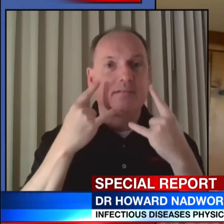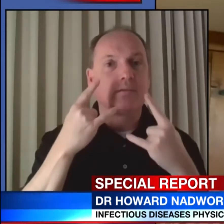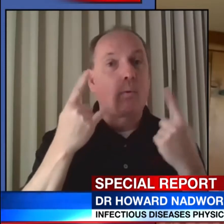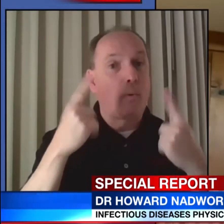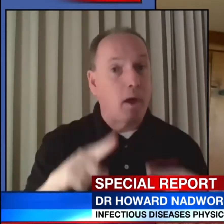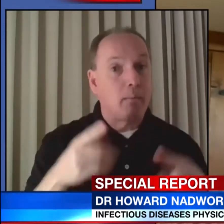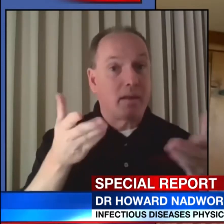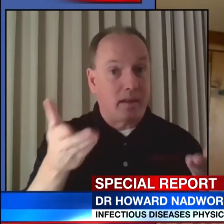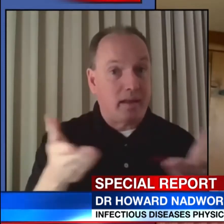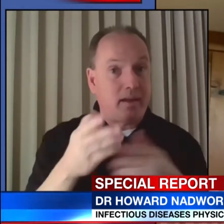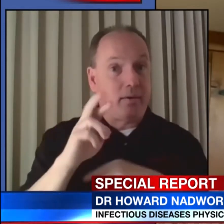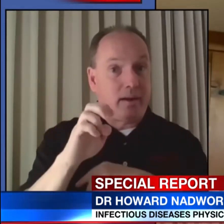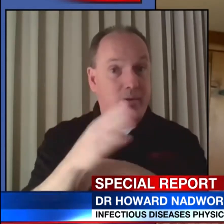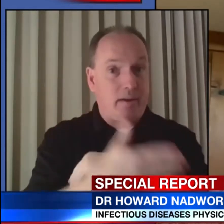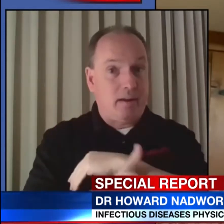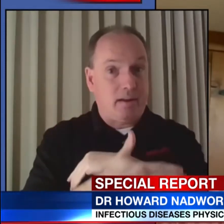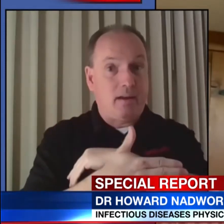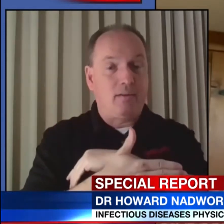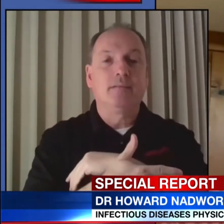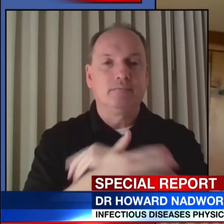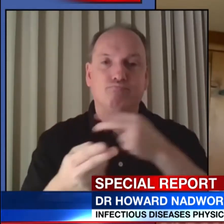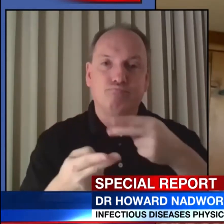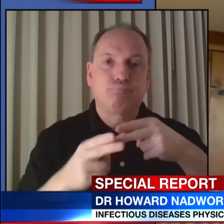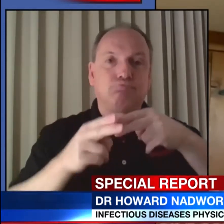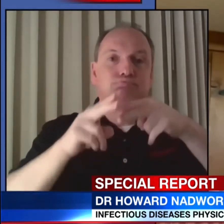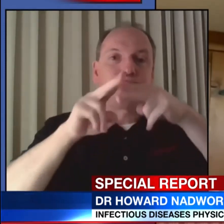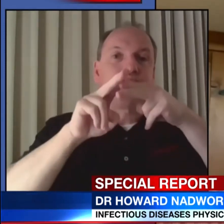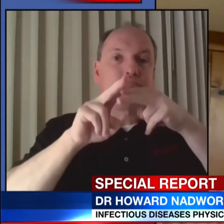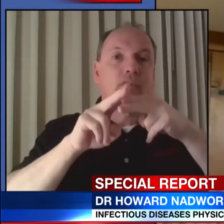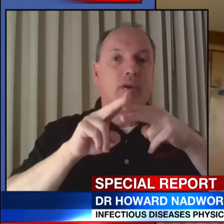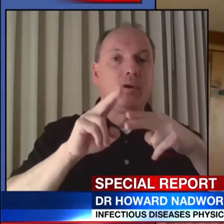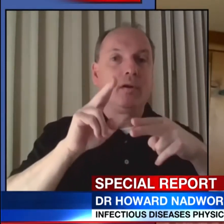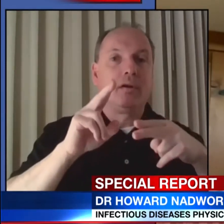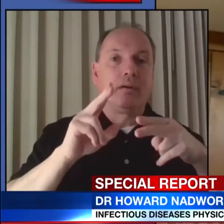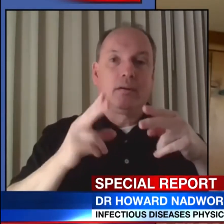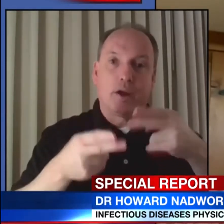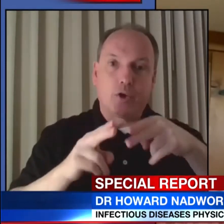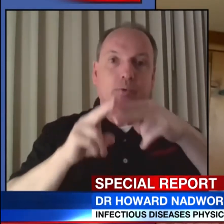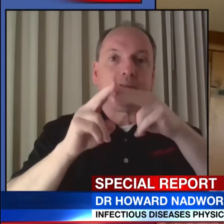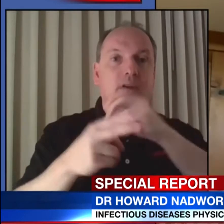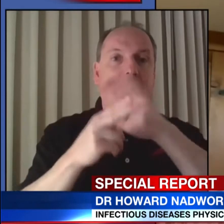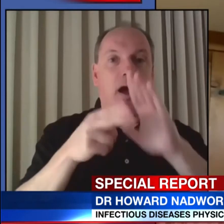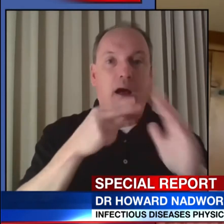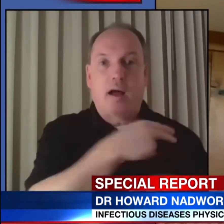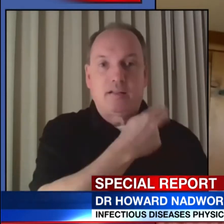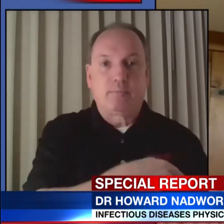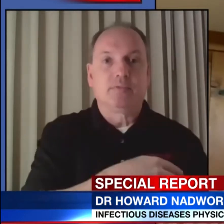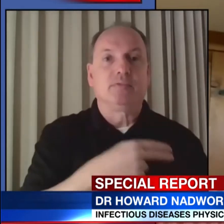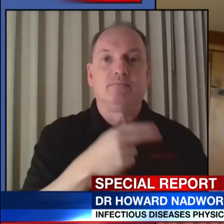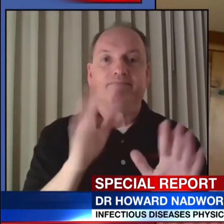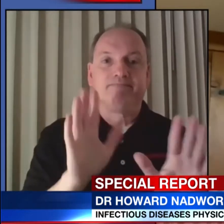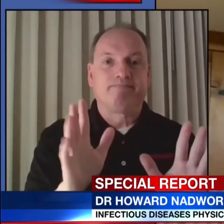MORE GROUP EVENTS AND FEWER PEOPLE WEARING MASKS THAT WE WILL SEE AN INCREASE IN